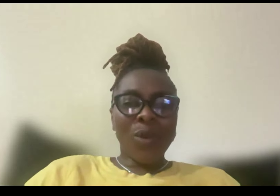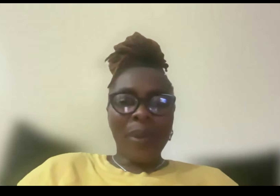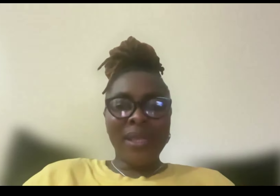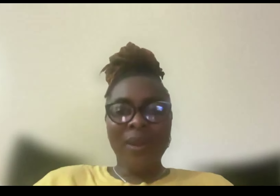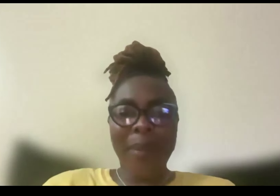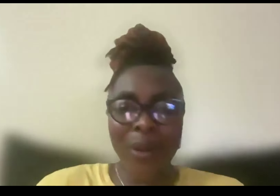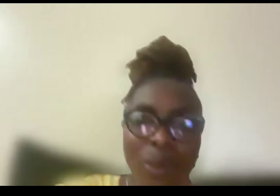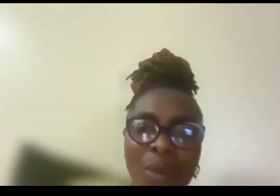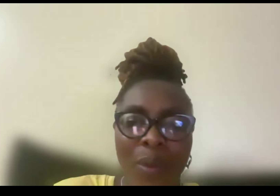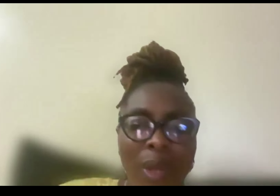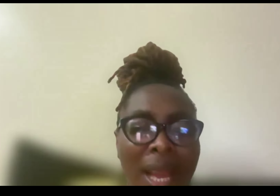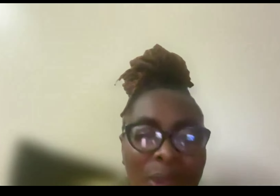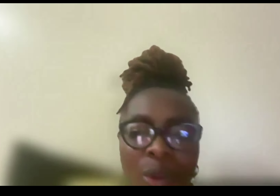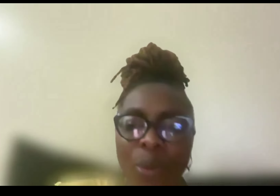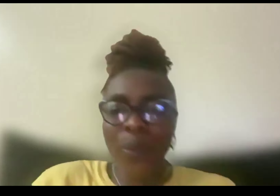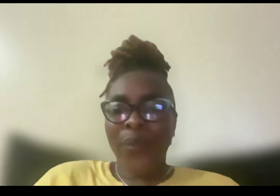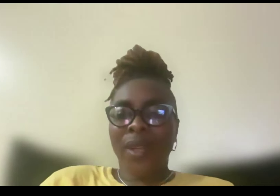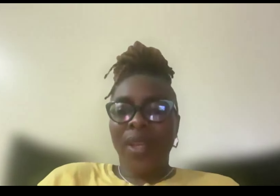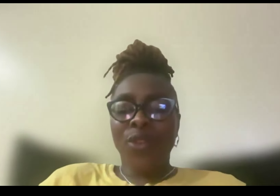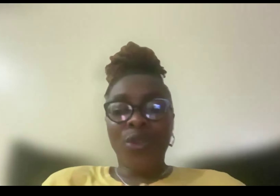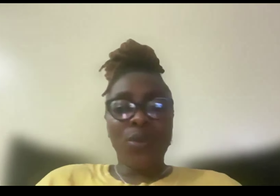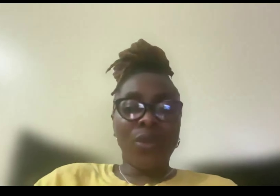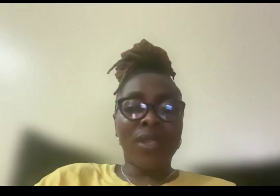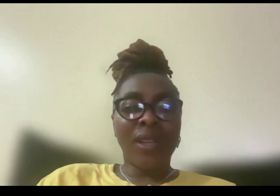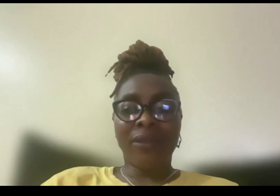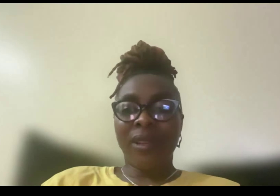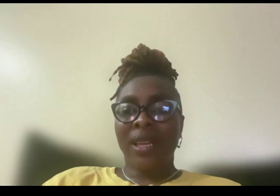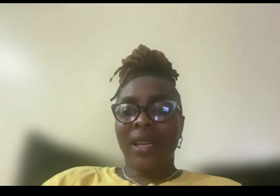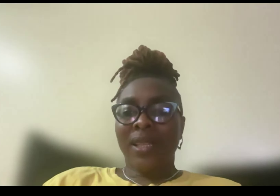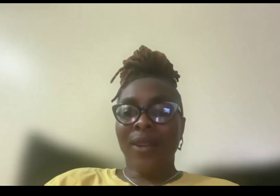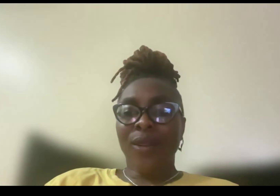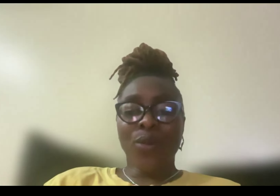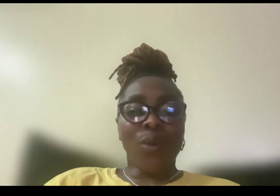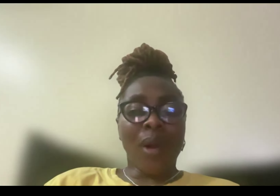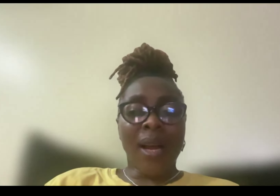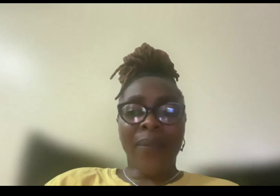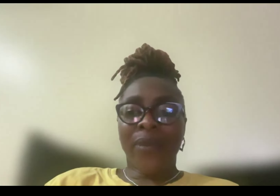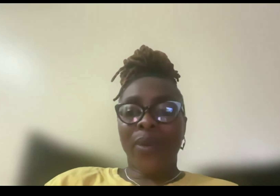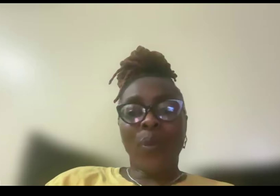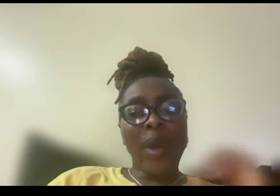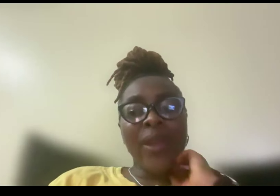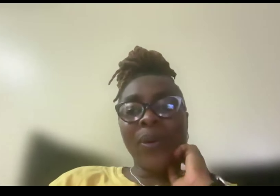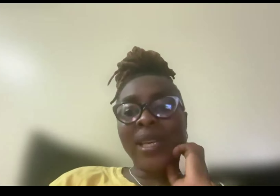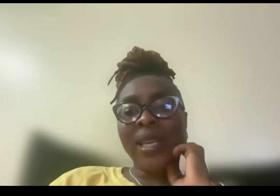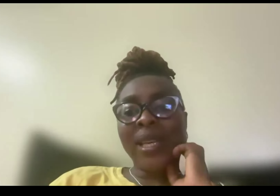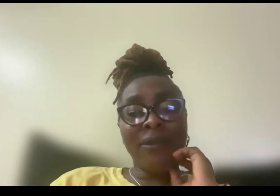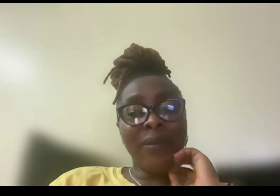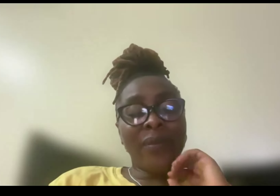sola bakre: So, Basiria Balogun, can you introduce yourself? sola bakre: Tell us who you are, where you live